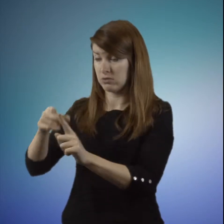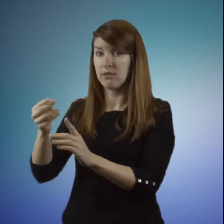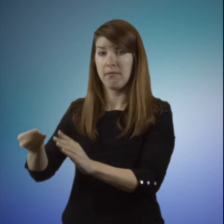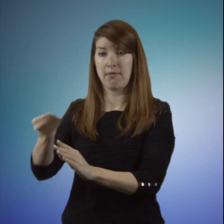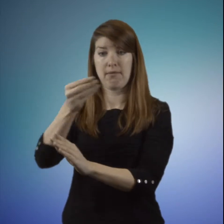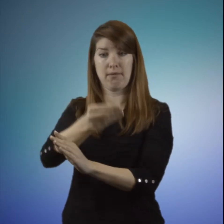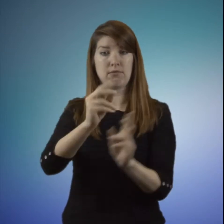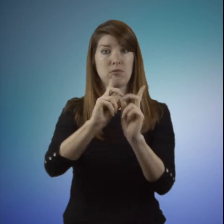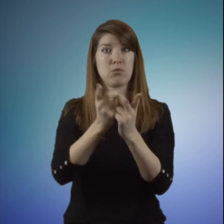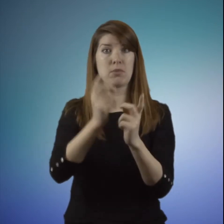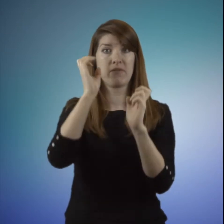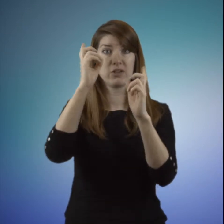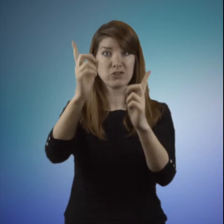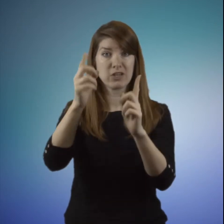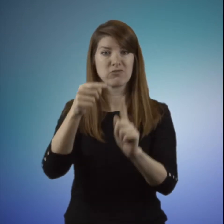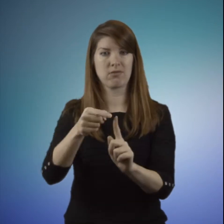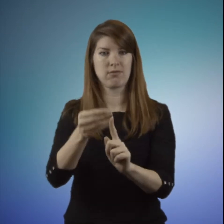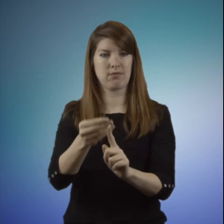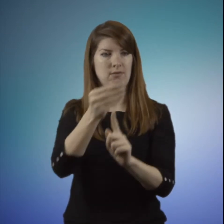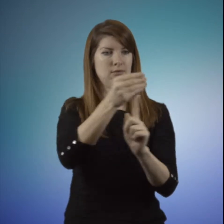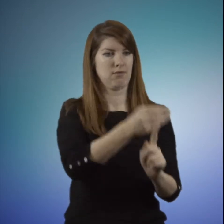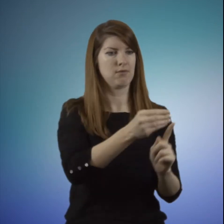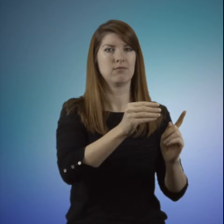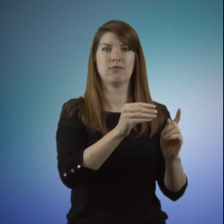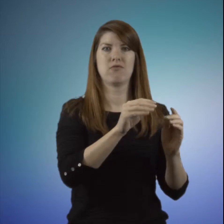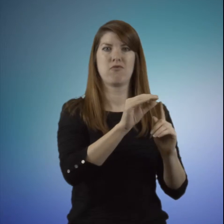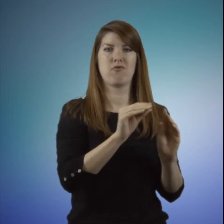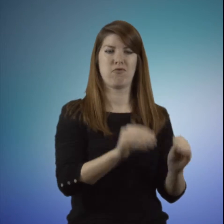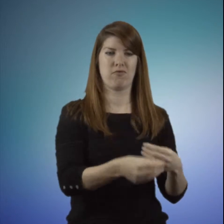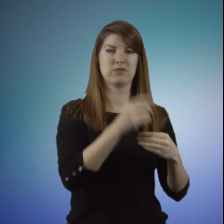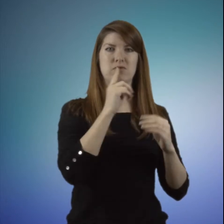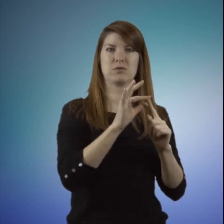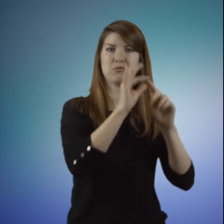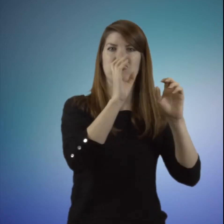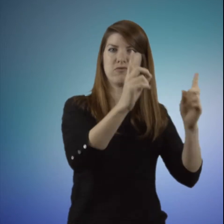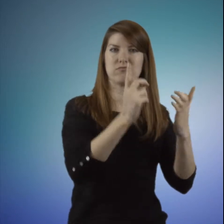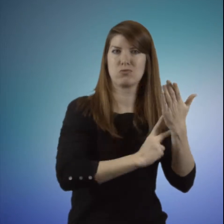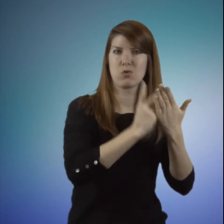they go to the Department of Education and then the Office of Special Educations program.